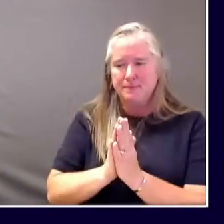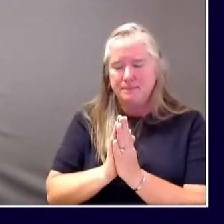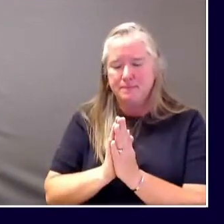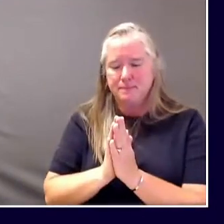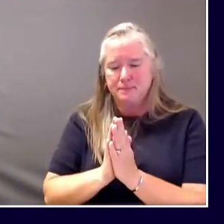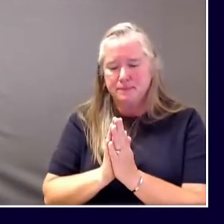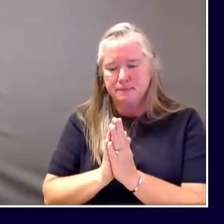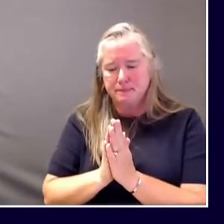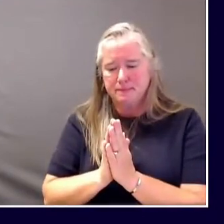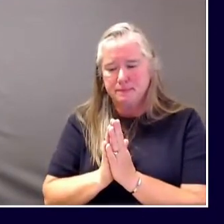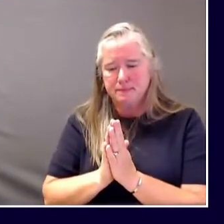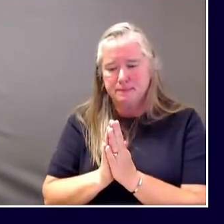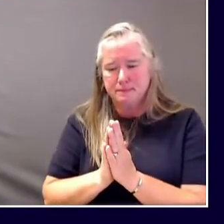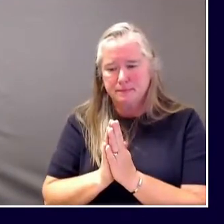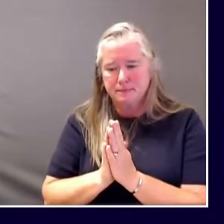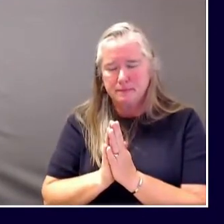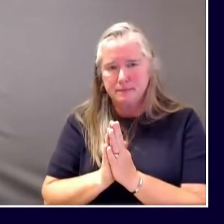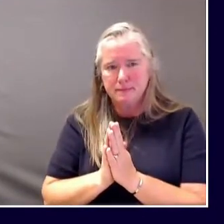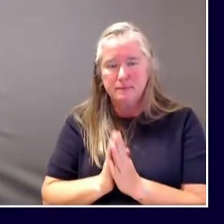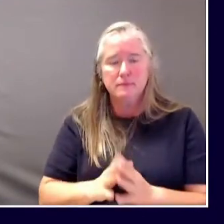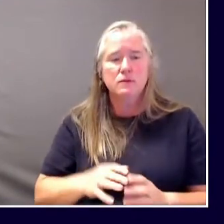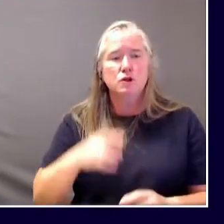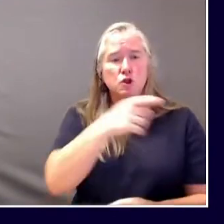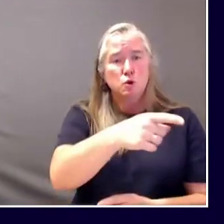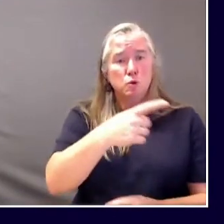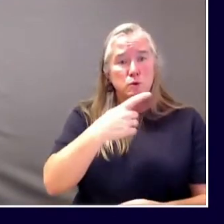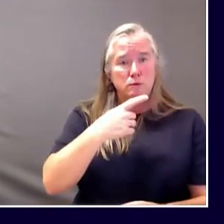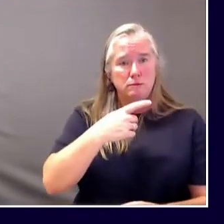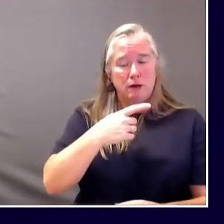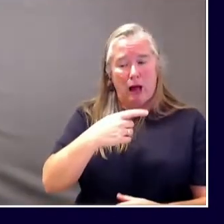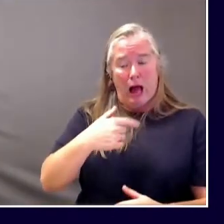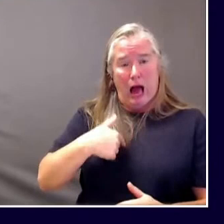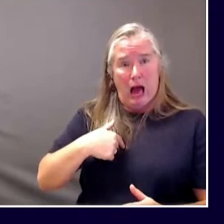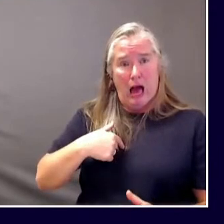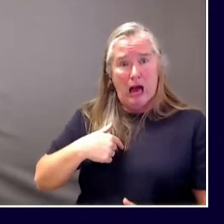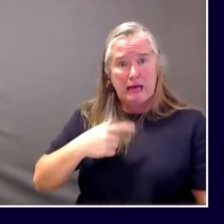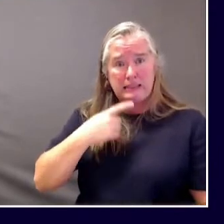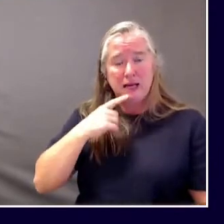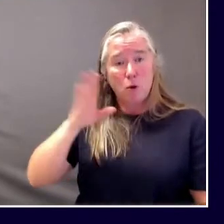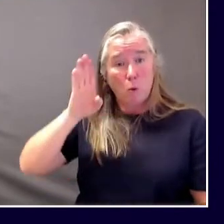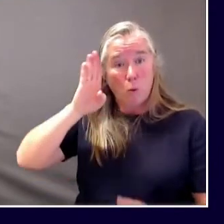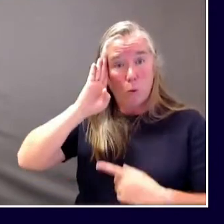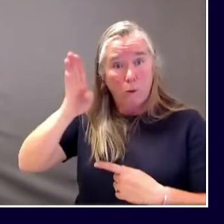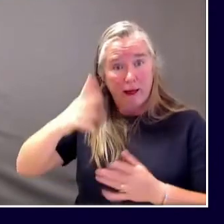we don't know whether there will